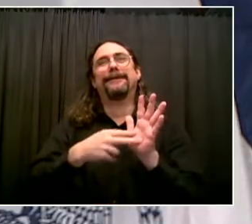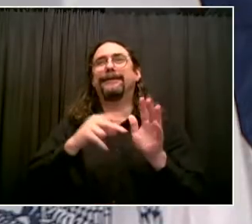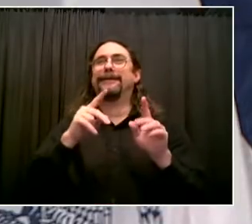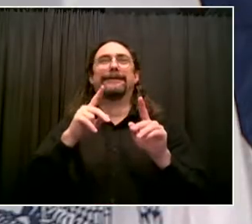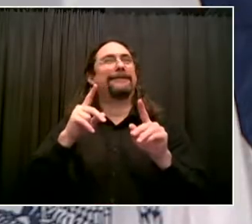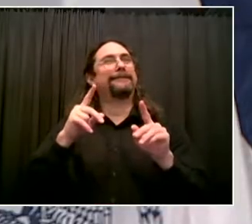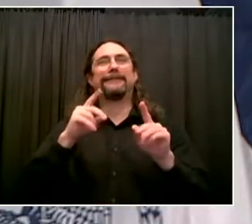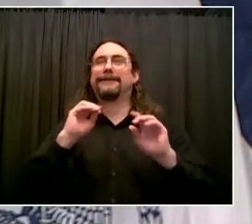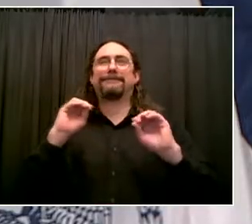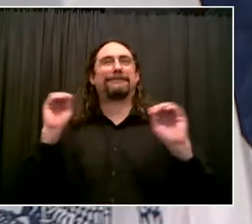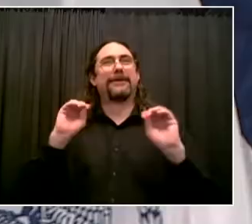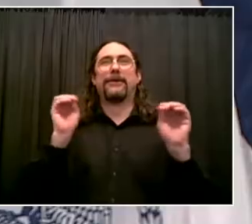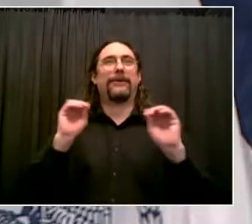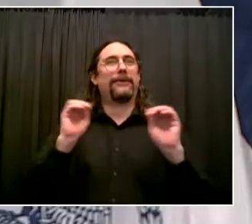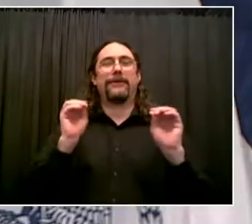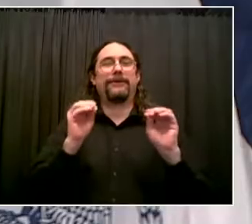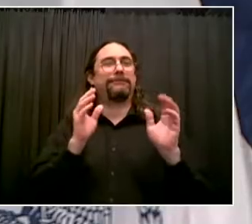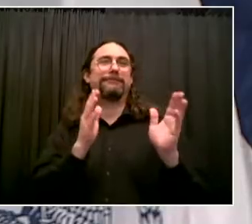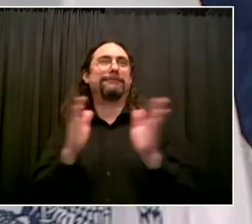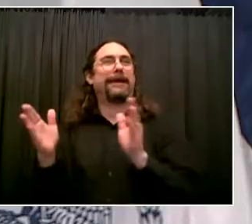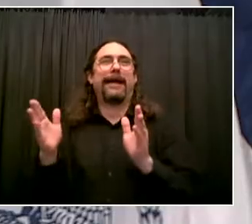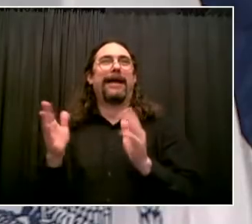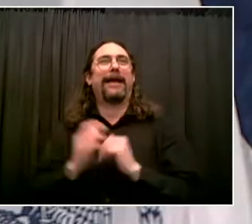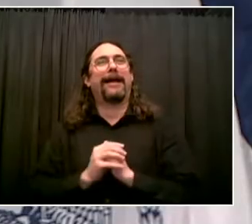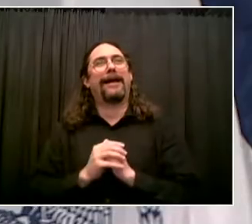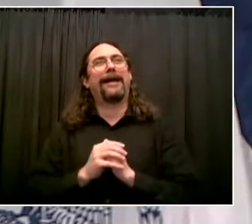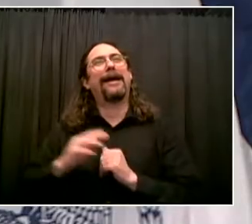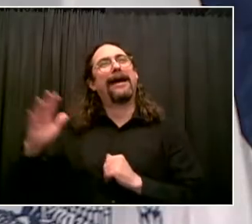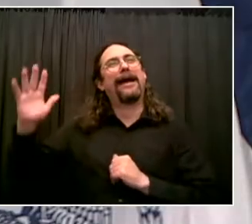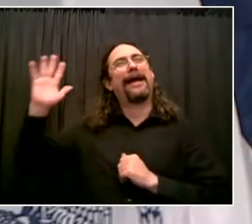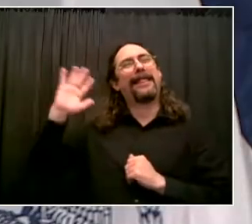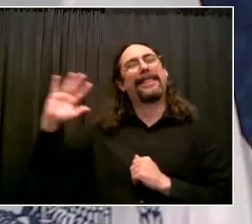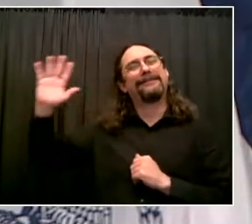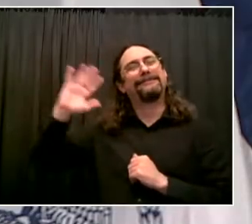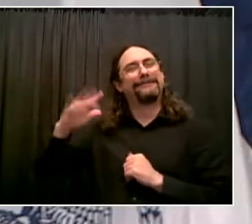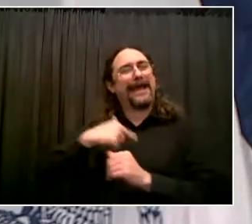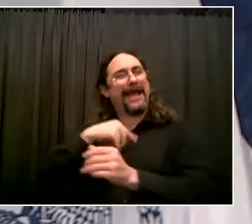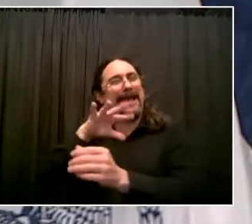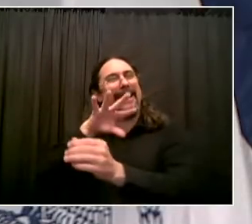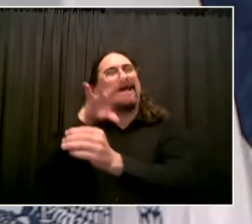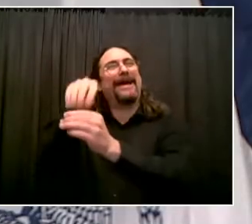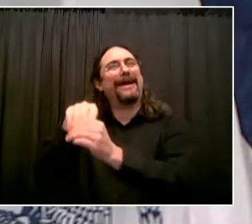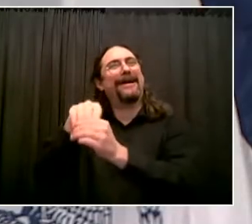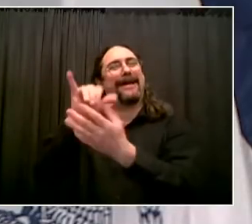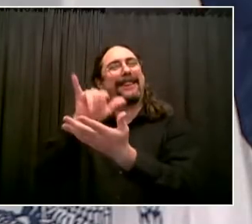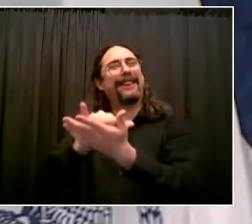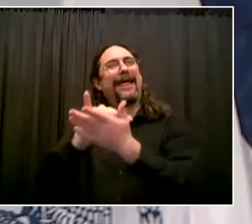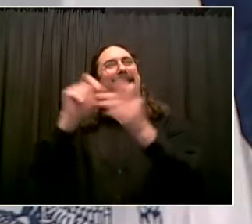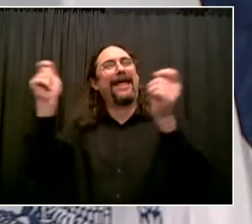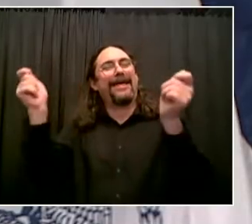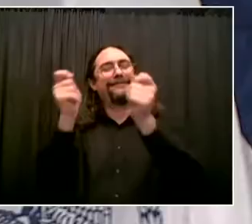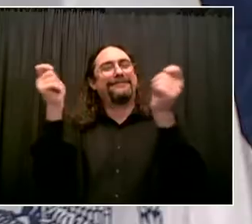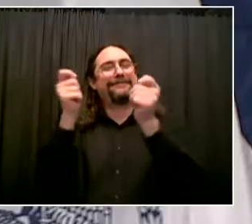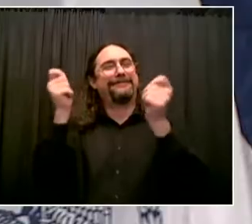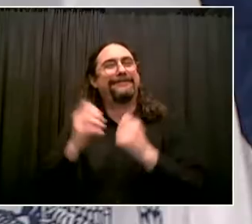AGO . I'M VERY OPEN ABOUT IT. TRIEID T A FEW TIMES WHEN I WAS